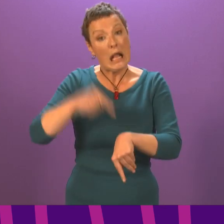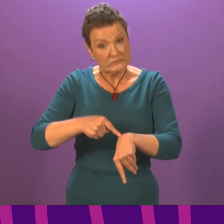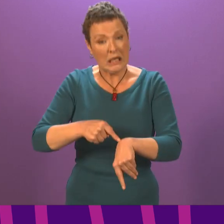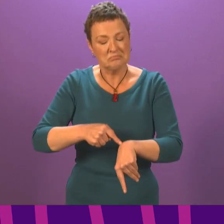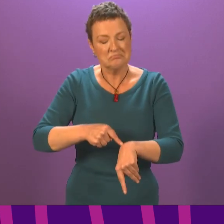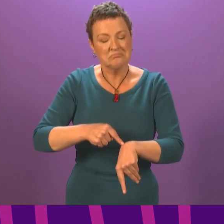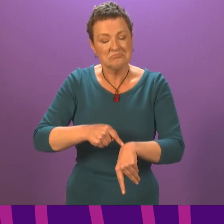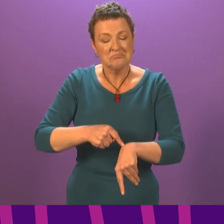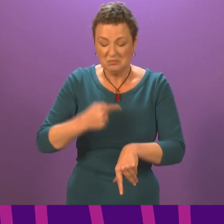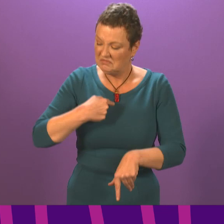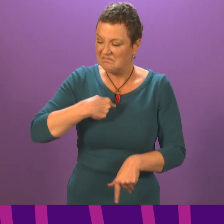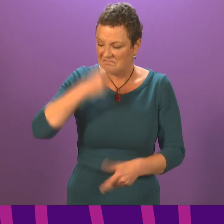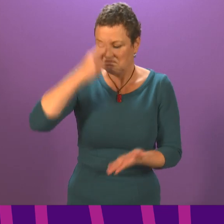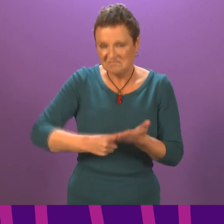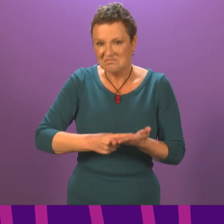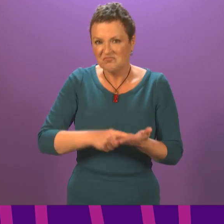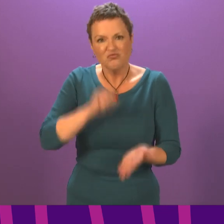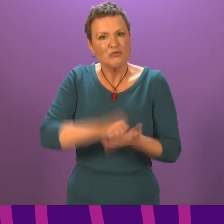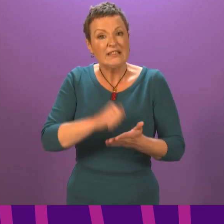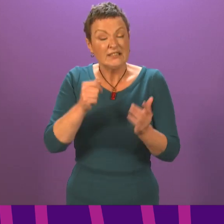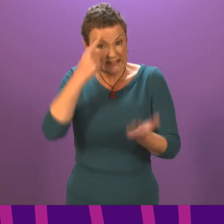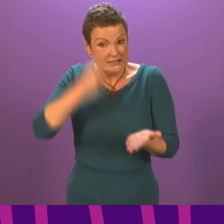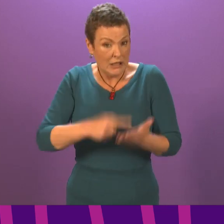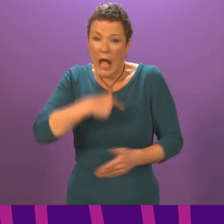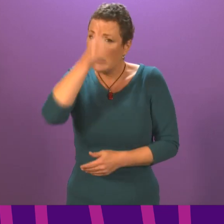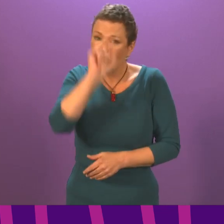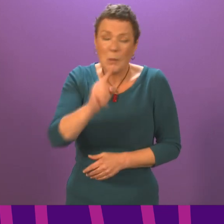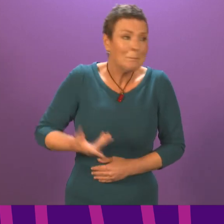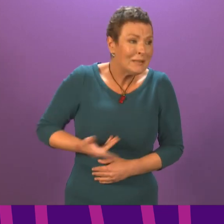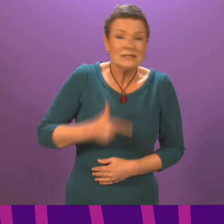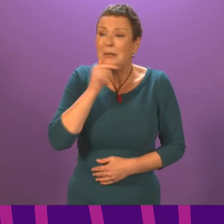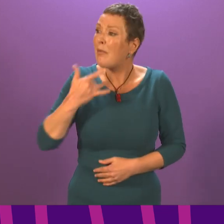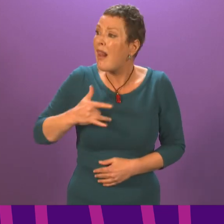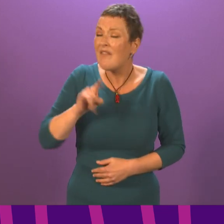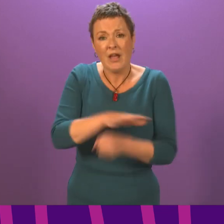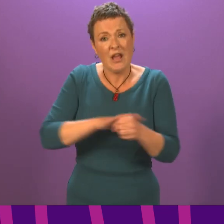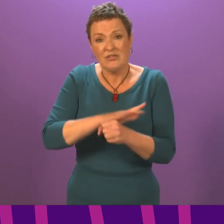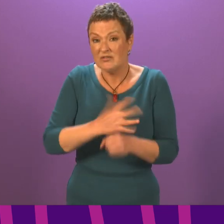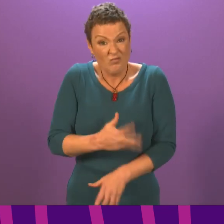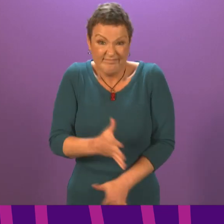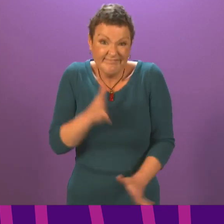I understand how difficult it was, and is, for the people and businesses that are most affected by it.